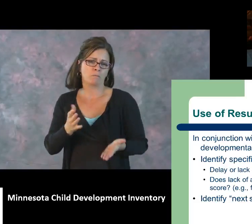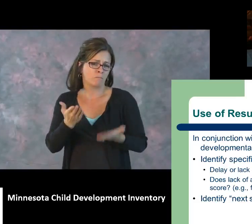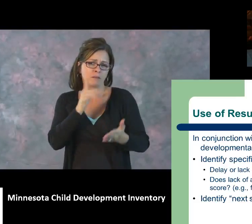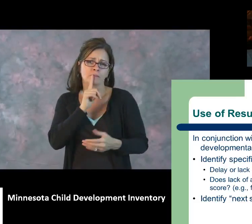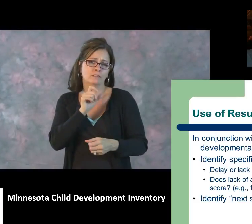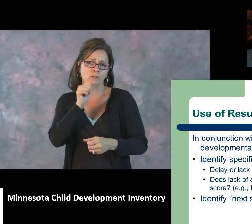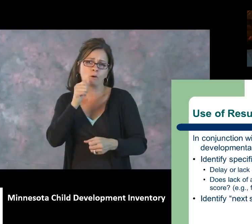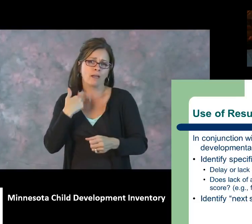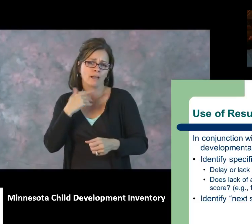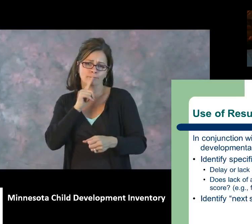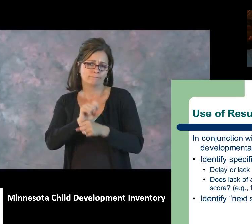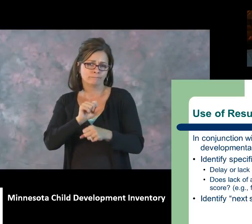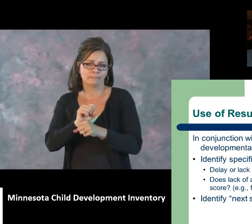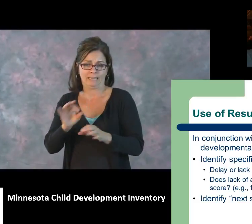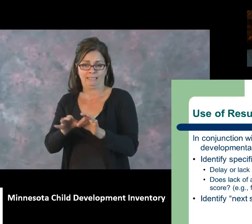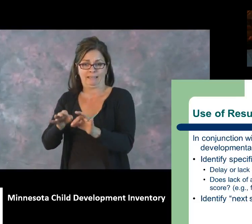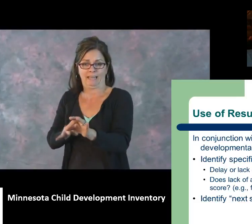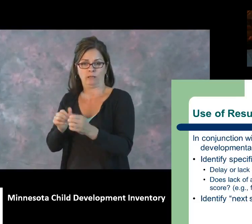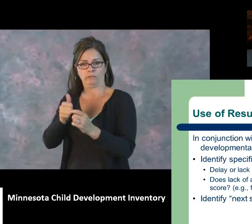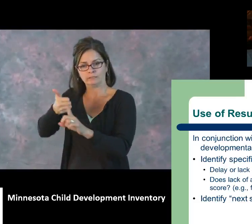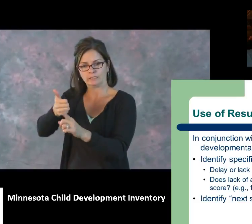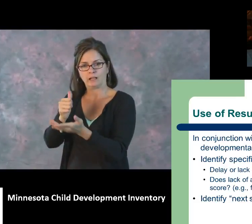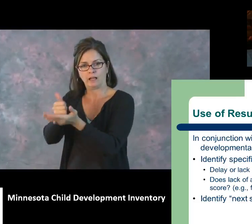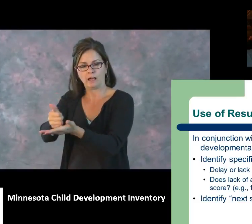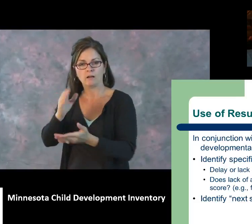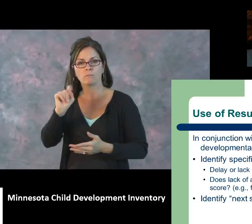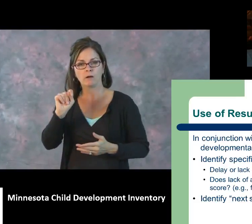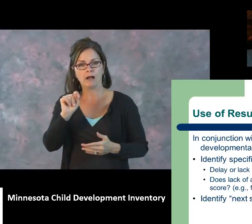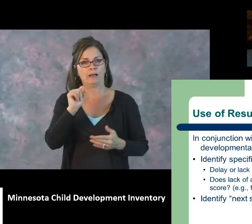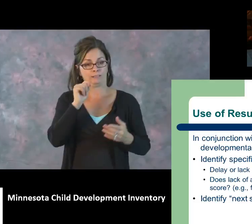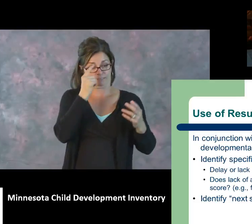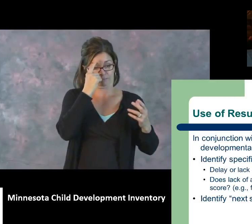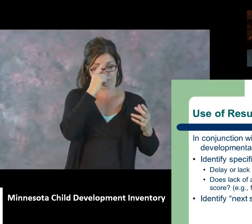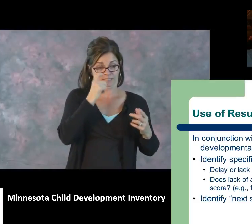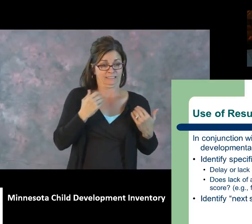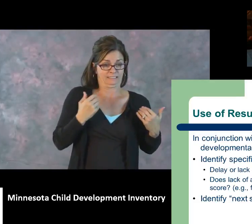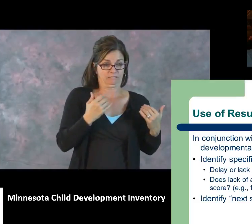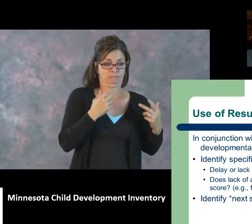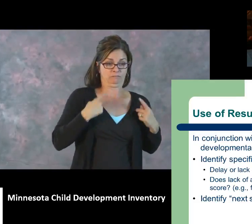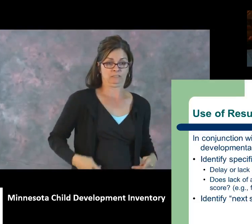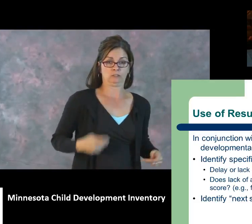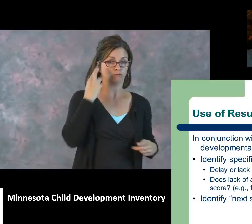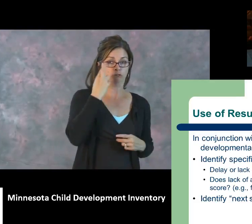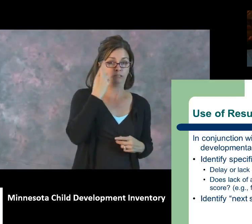of Self Help, but at the current time for physical reasons, they're not able to have the opportunity